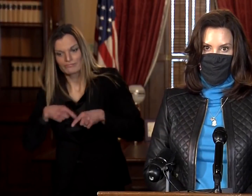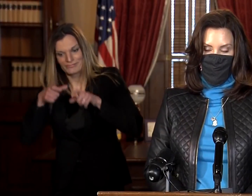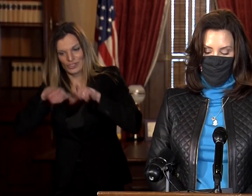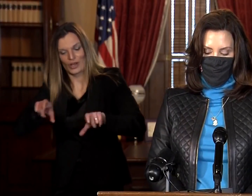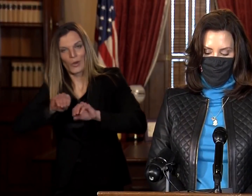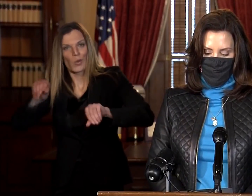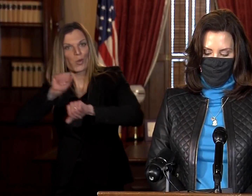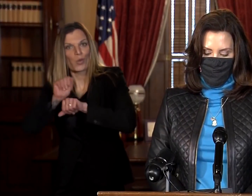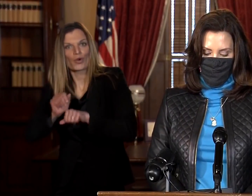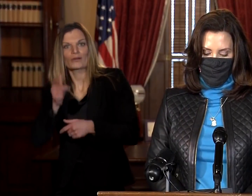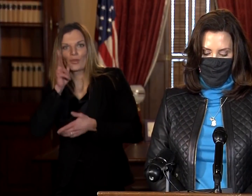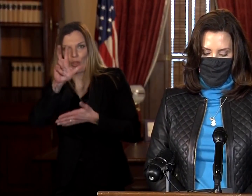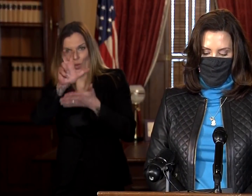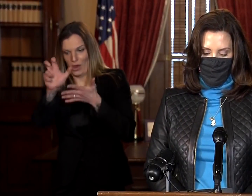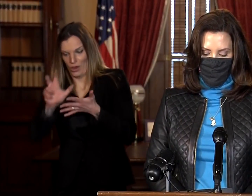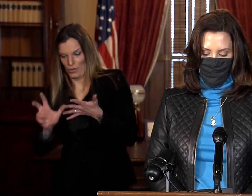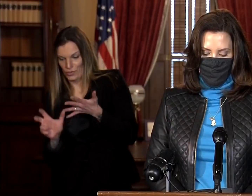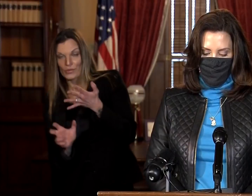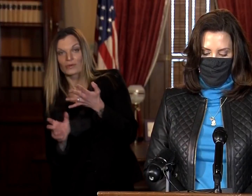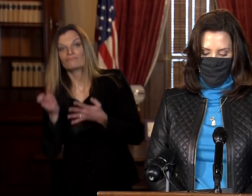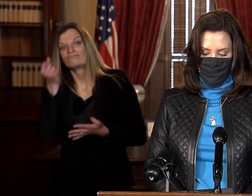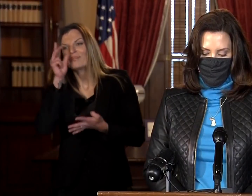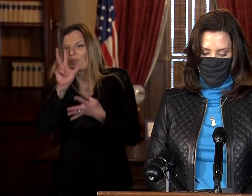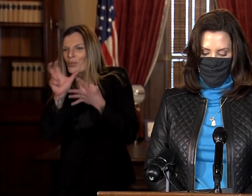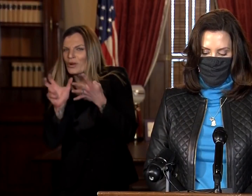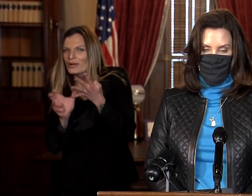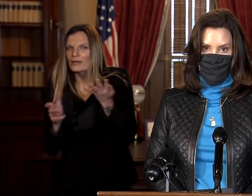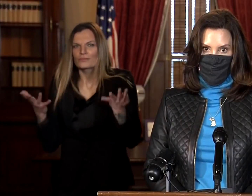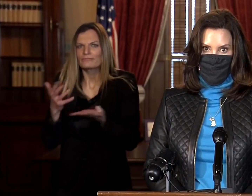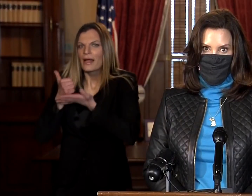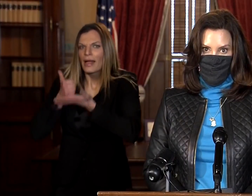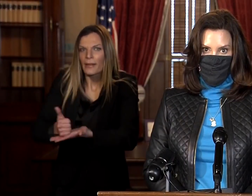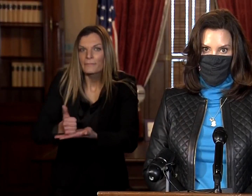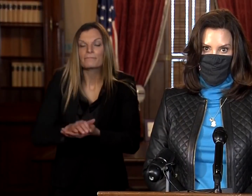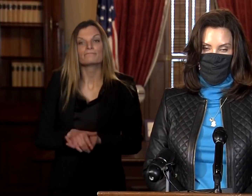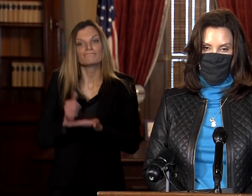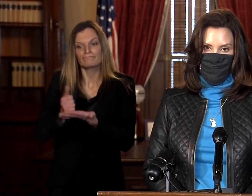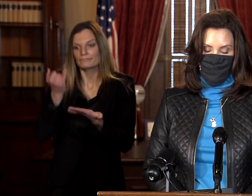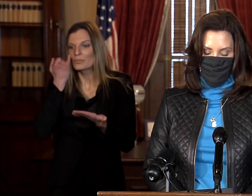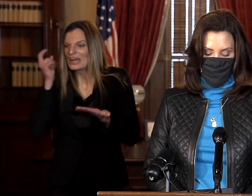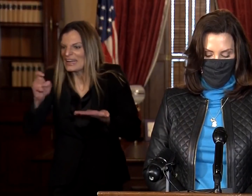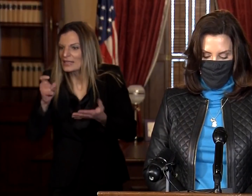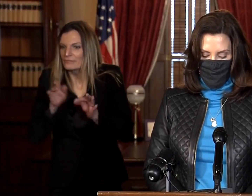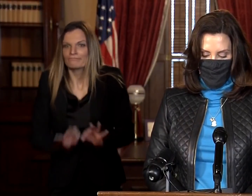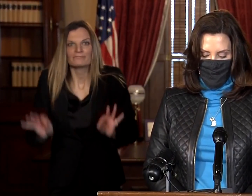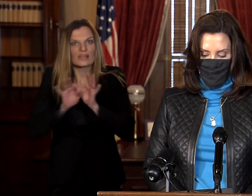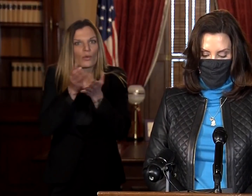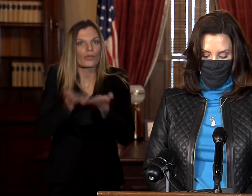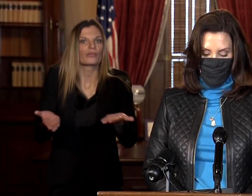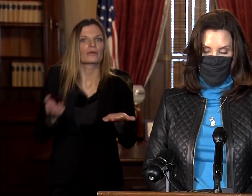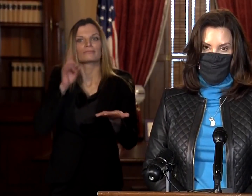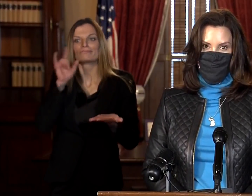benefits with the additional $300 a week for all claimants $300 a week for all claimants will give our workers the will give our workers the emergency financial assistance